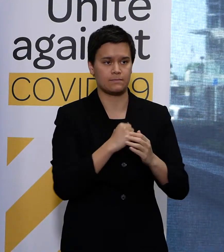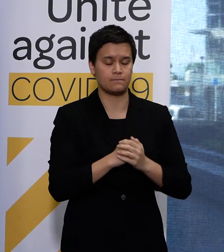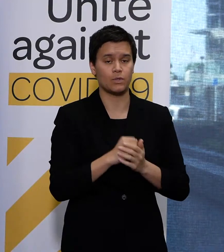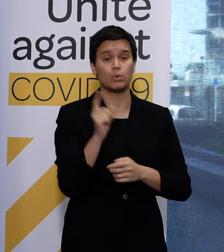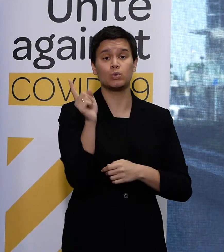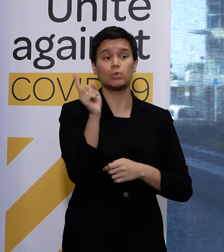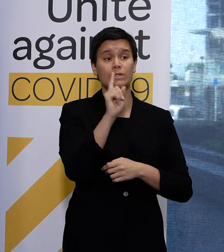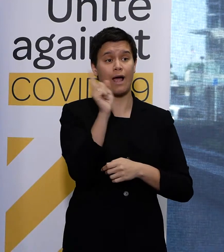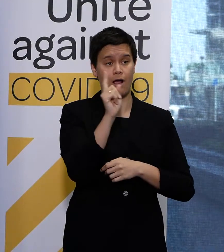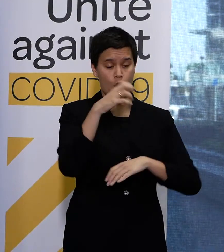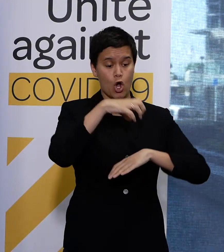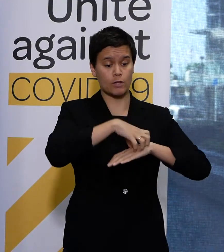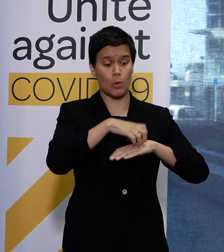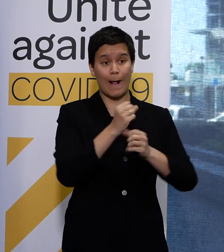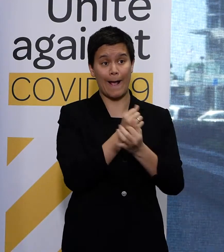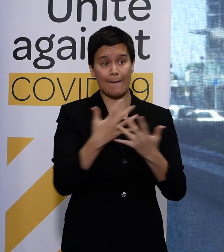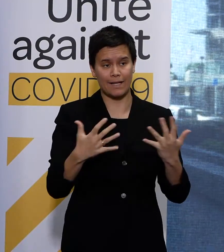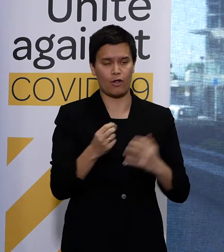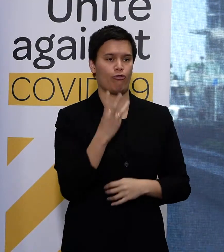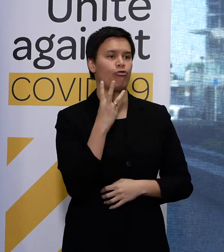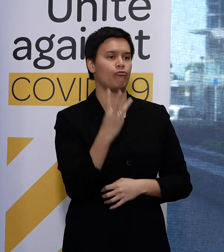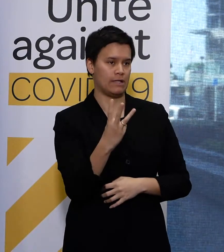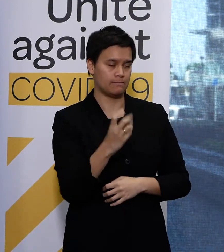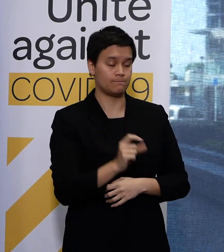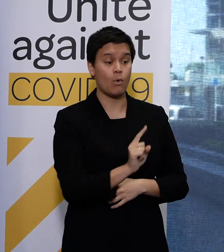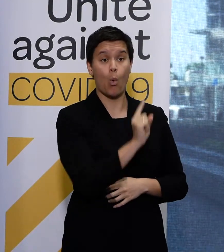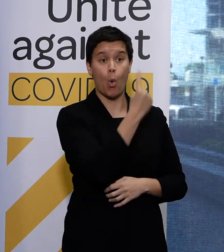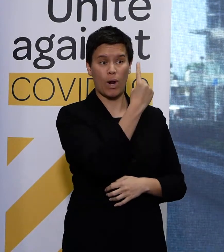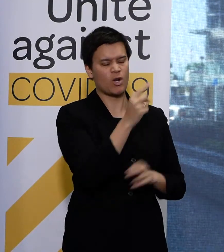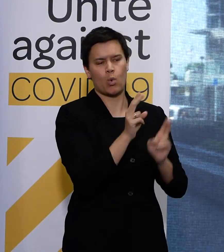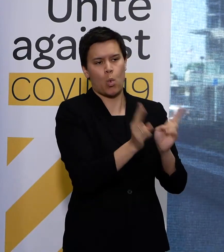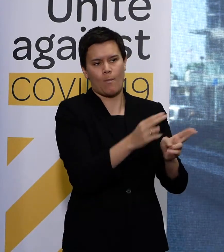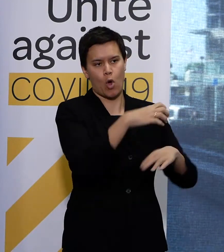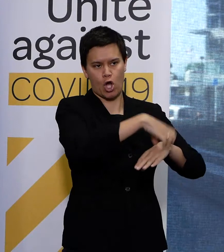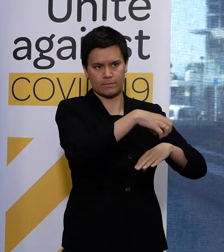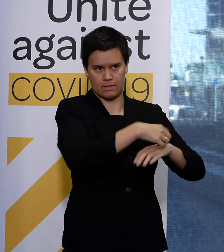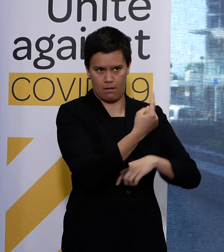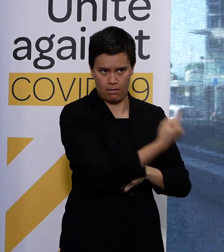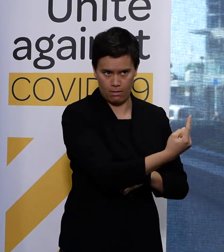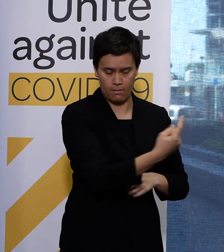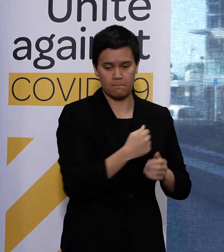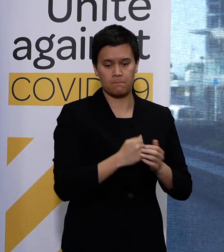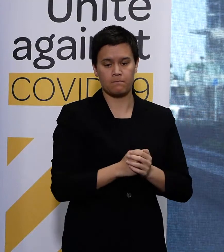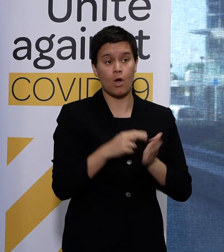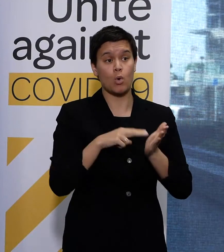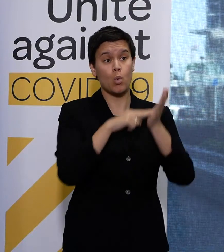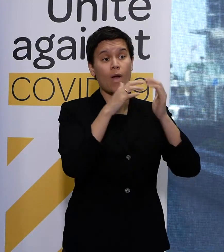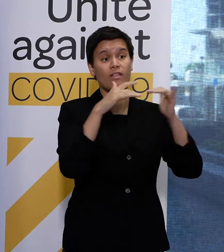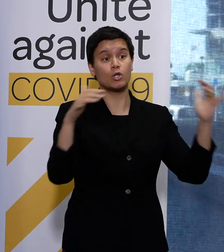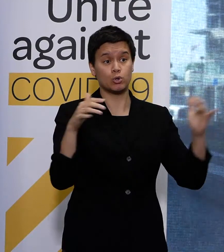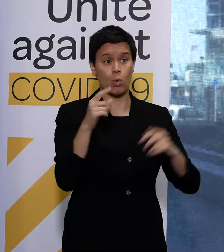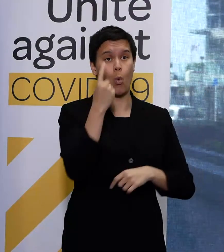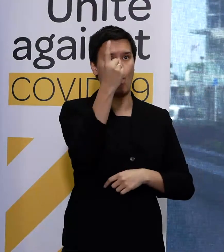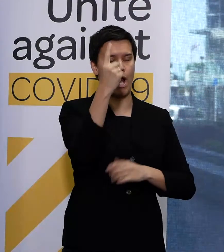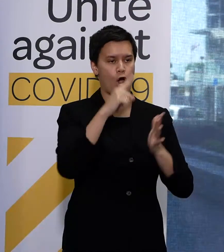One is in a ward at Auckland city hospital. Two are in intensive care. One at North Shore Hospital and one at Middlemore Hospital.